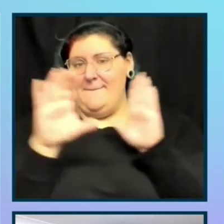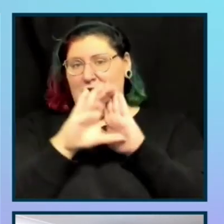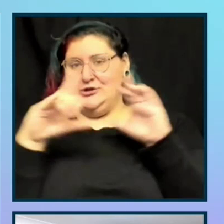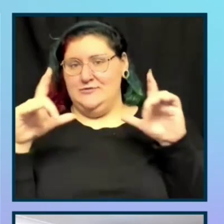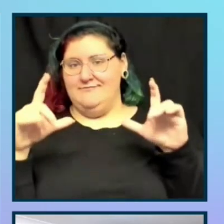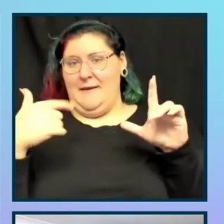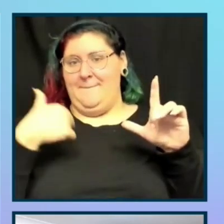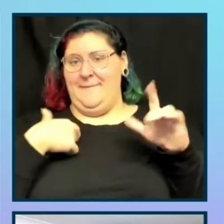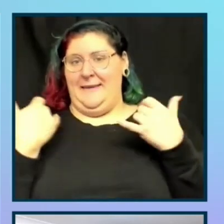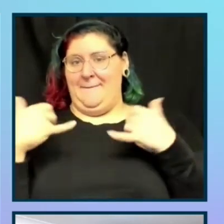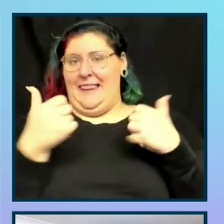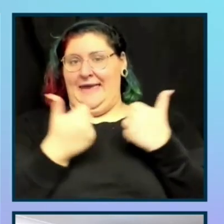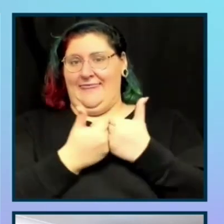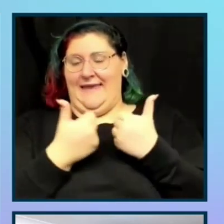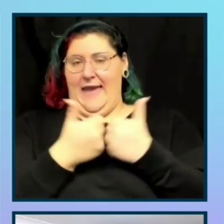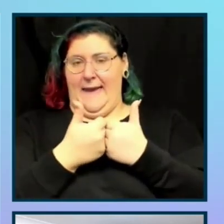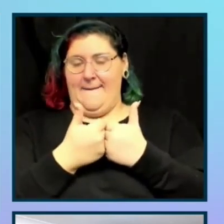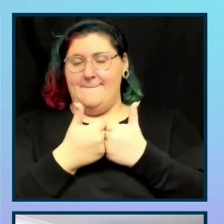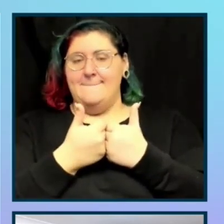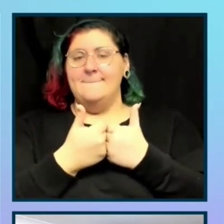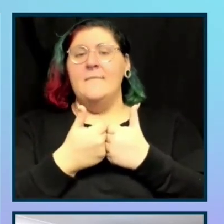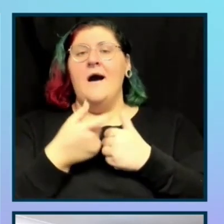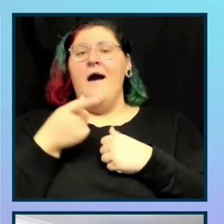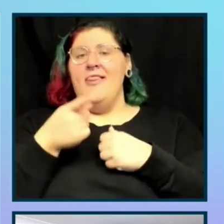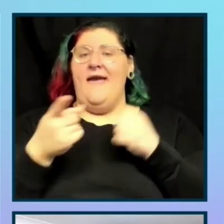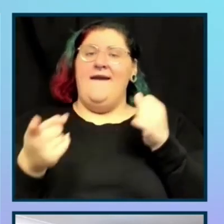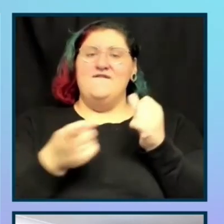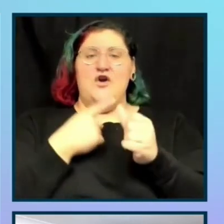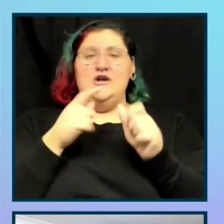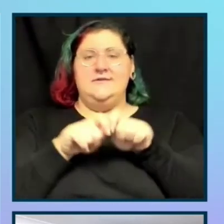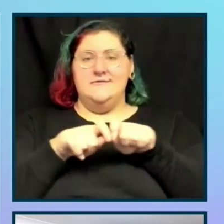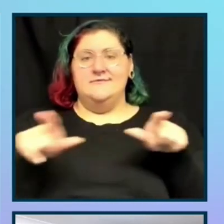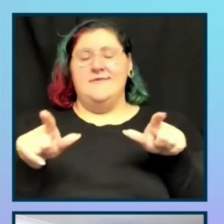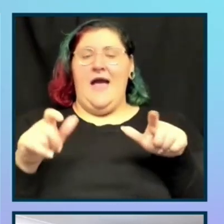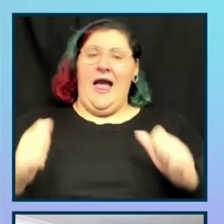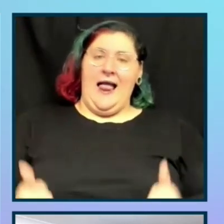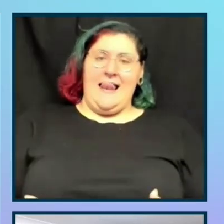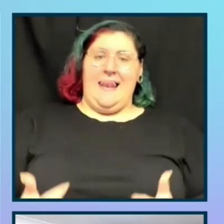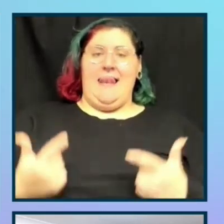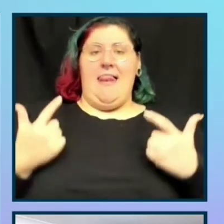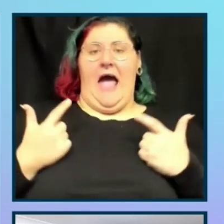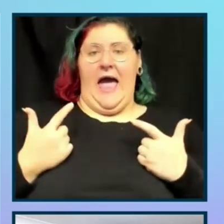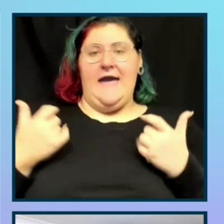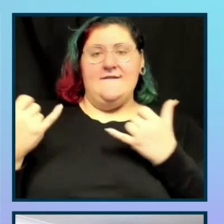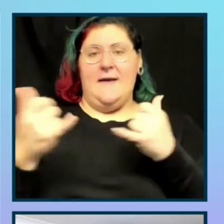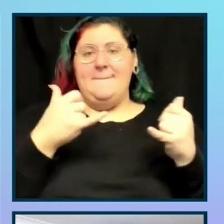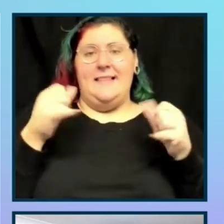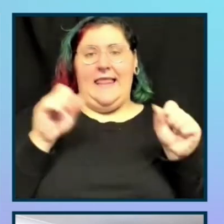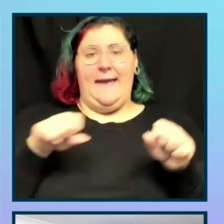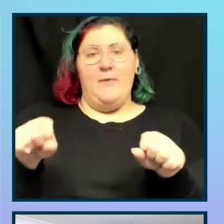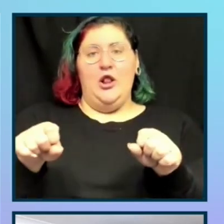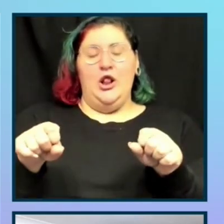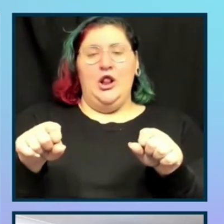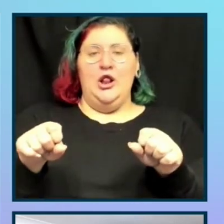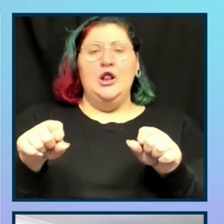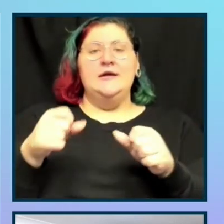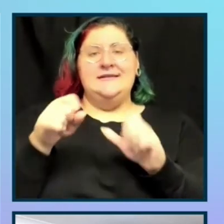where Sea Of Thieves was debuted in its live playable. And at that point, unreleased states in 2017,